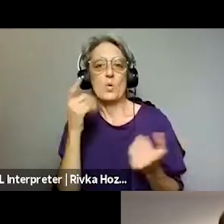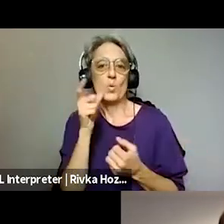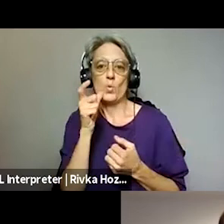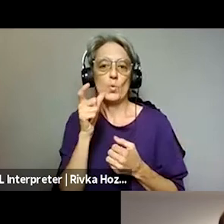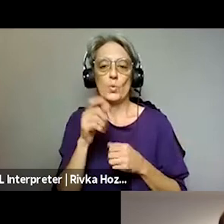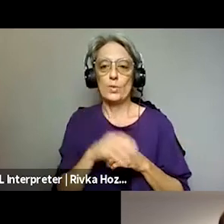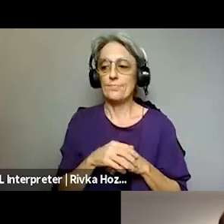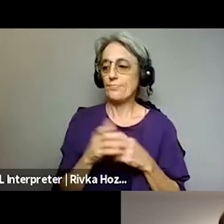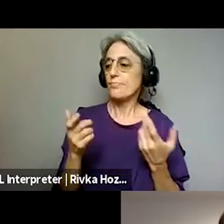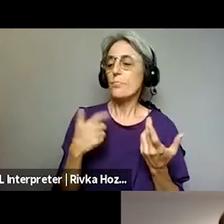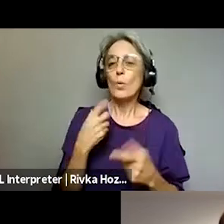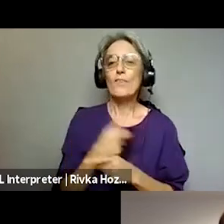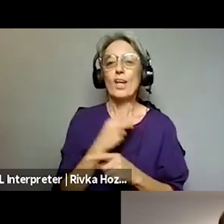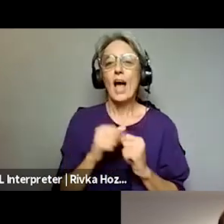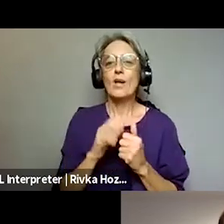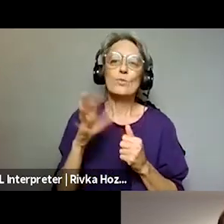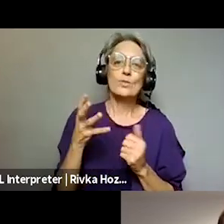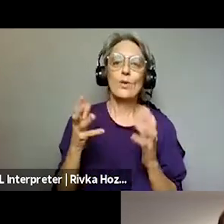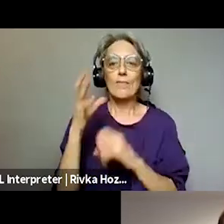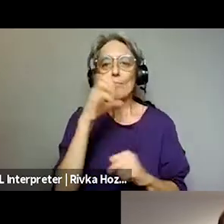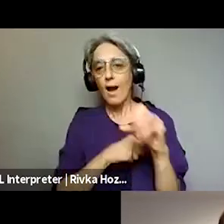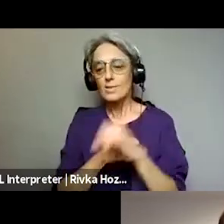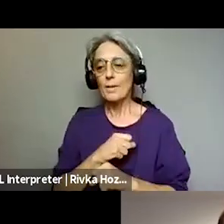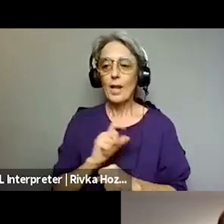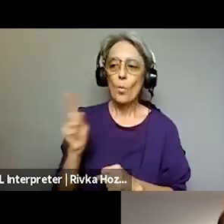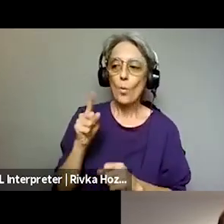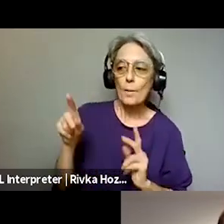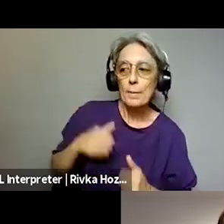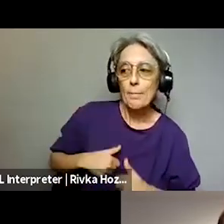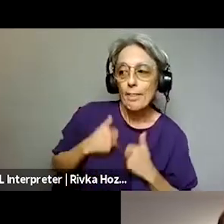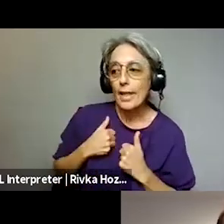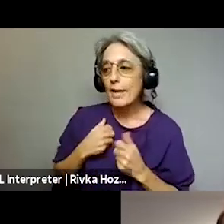approximating that based on where people live and that sort of thing but obviously that's imperfect.